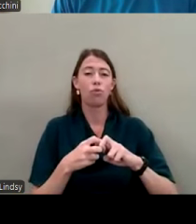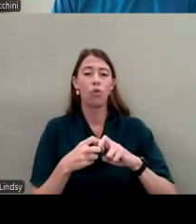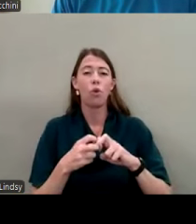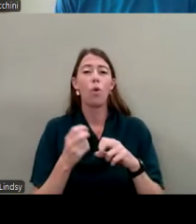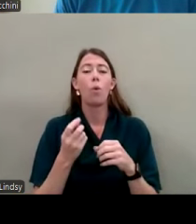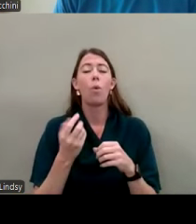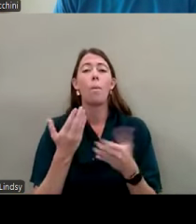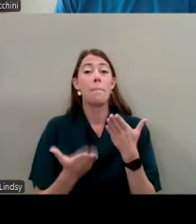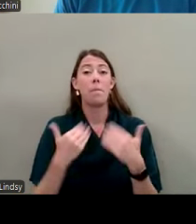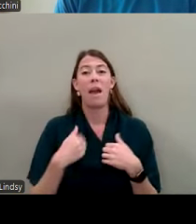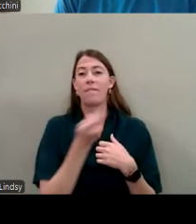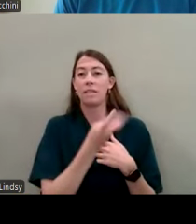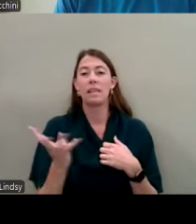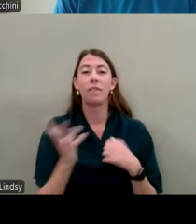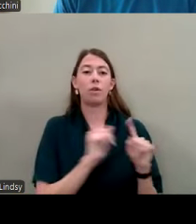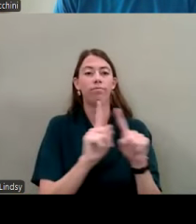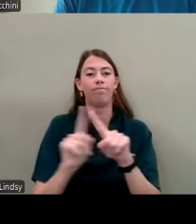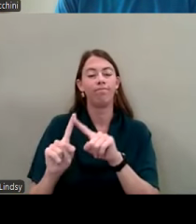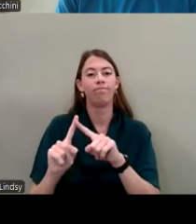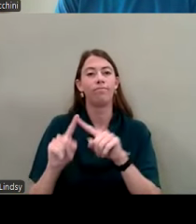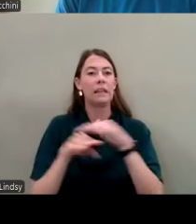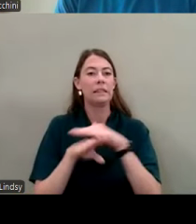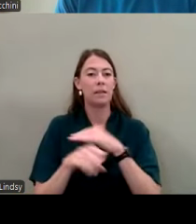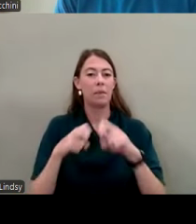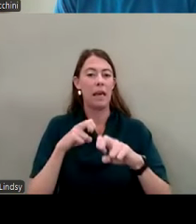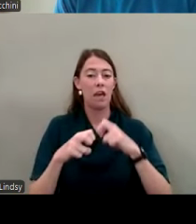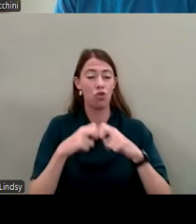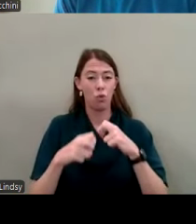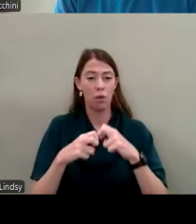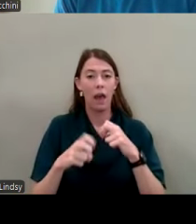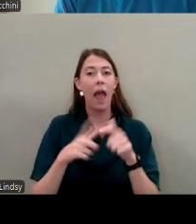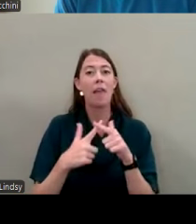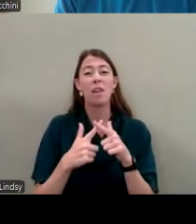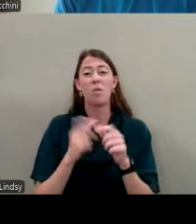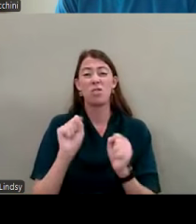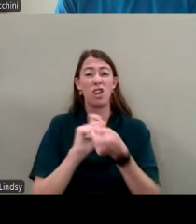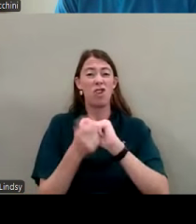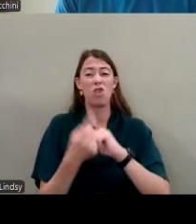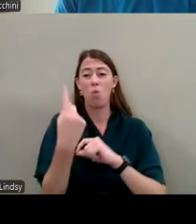issues that can be resolved just with one line of code. So the classic fix one,